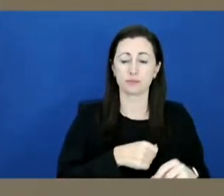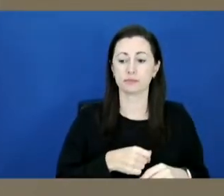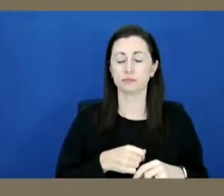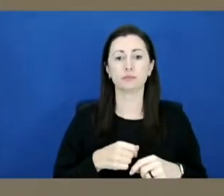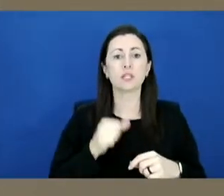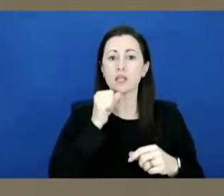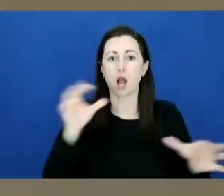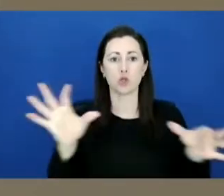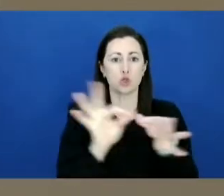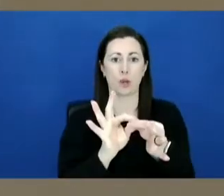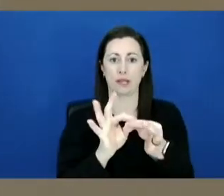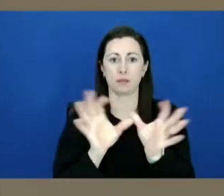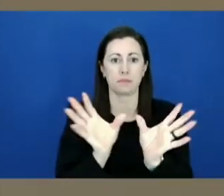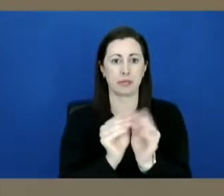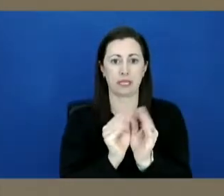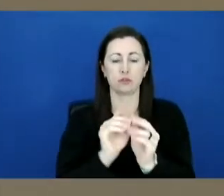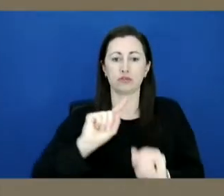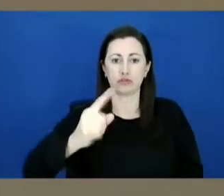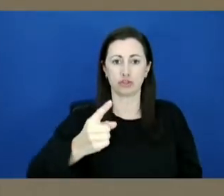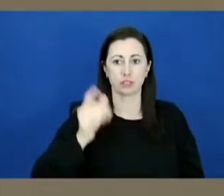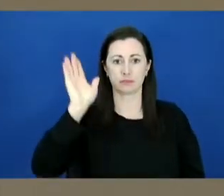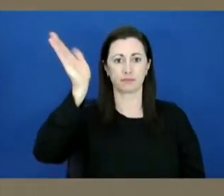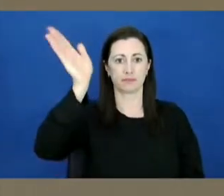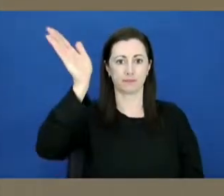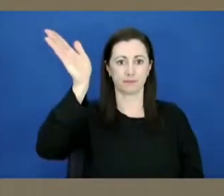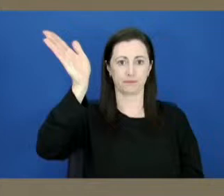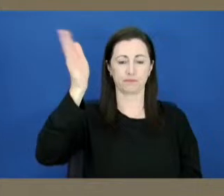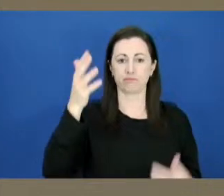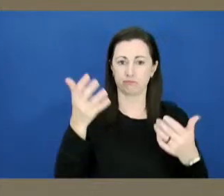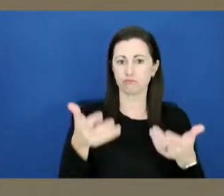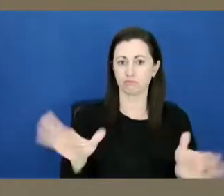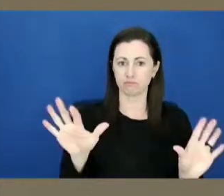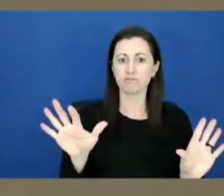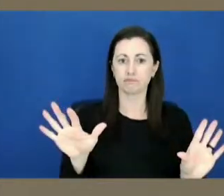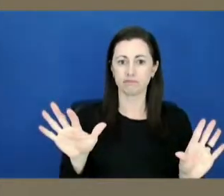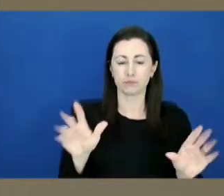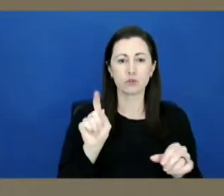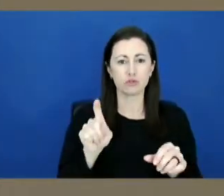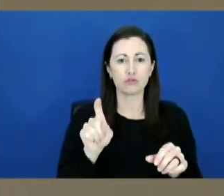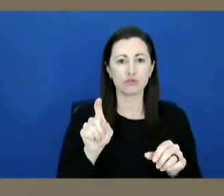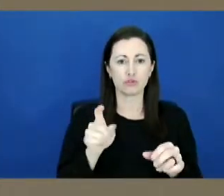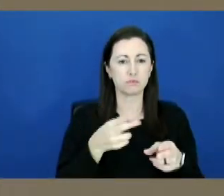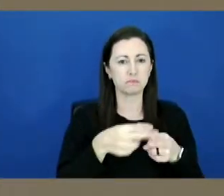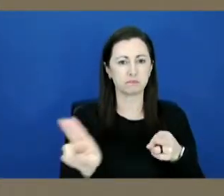VERY HARD AND WE APPRECIATE HER.